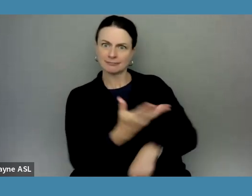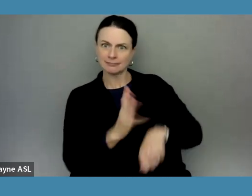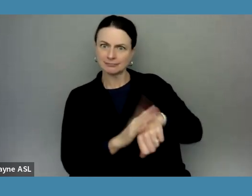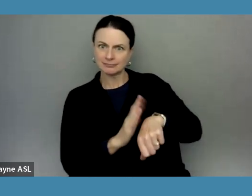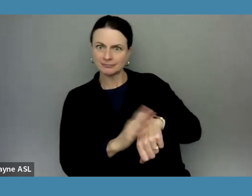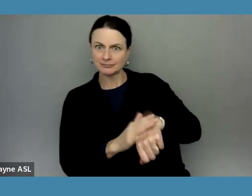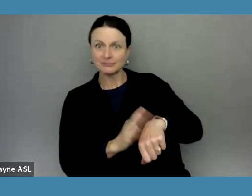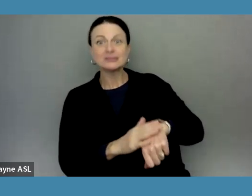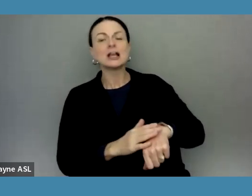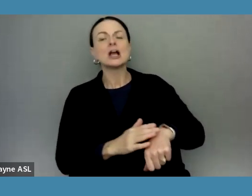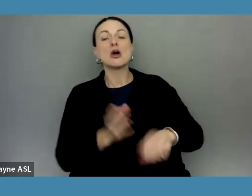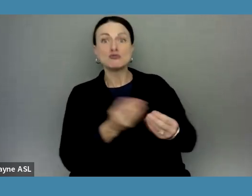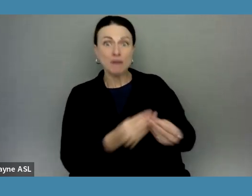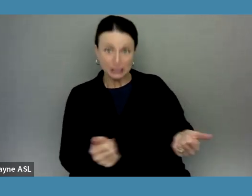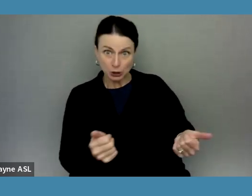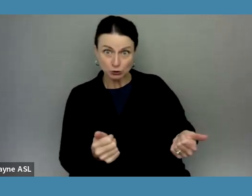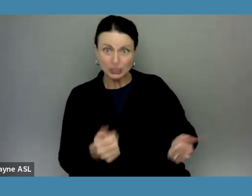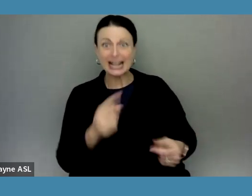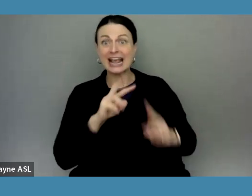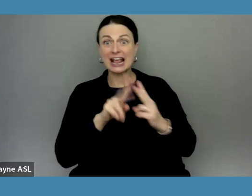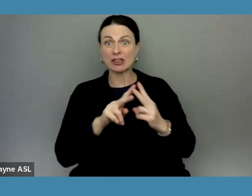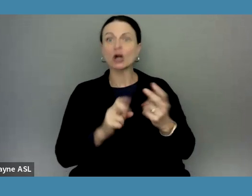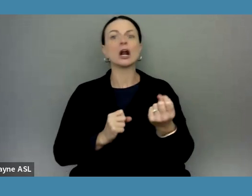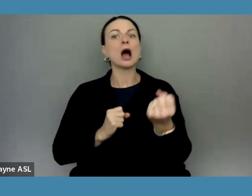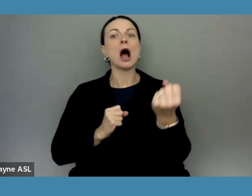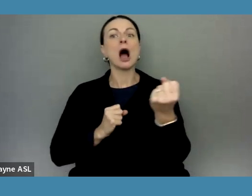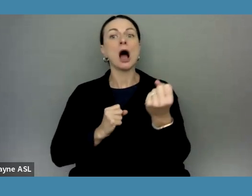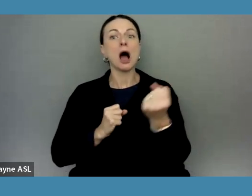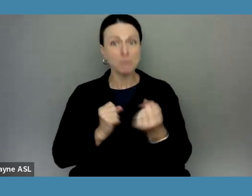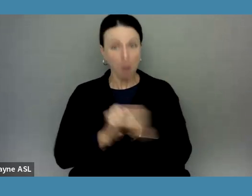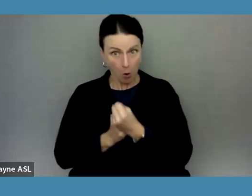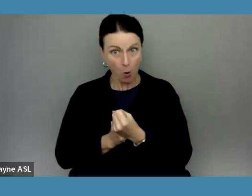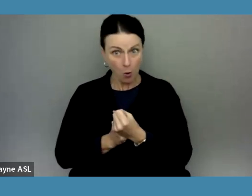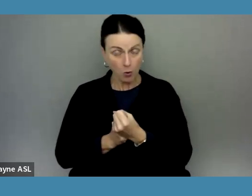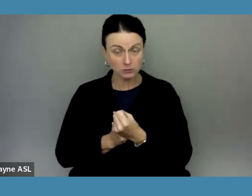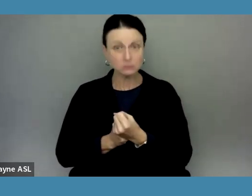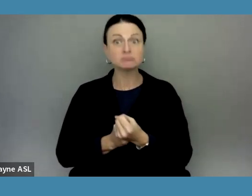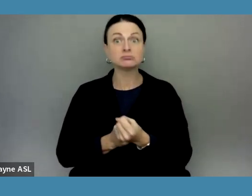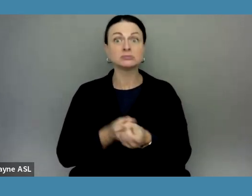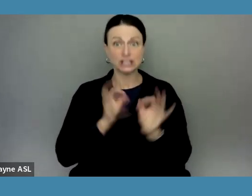they will either uphold the notice of adverse benefit determination that was made originally,